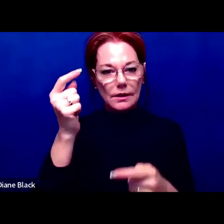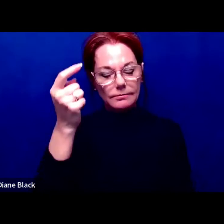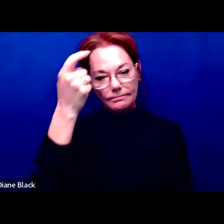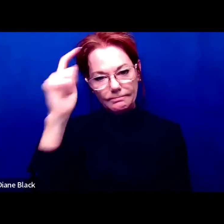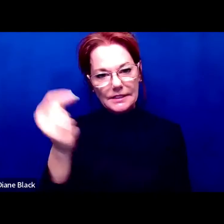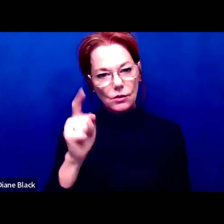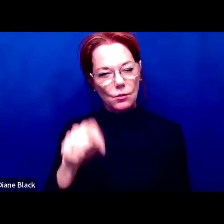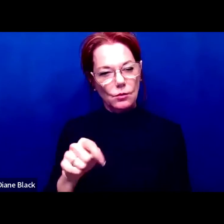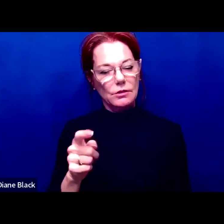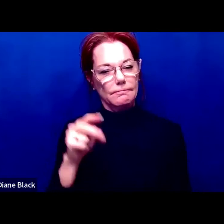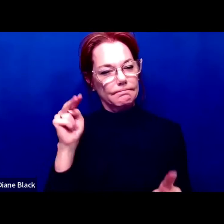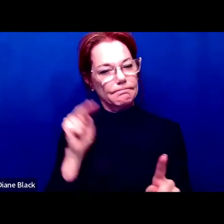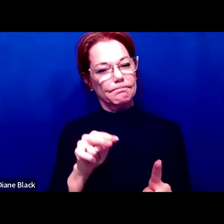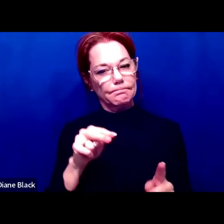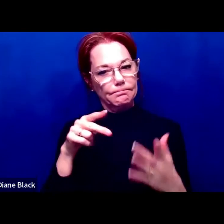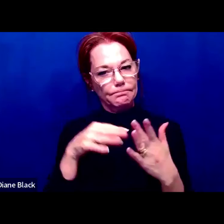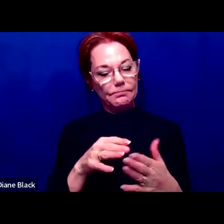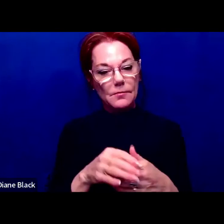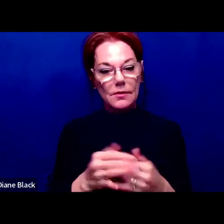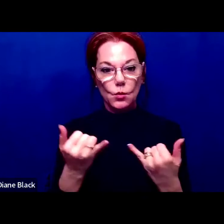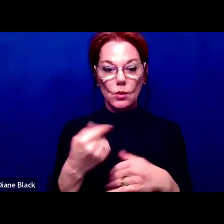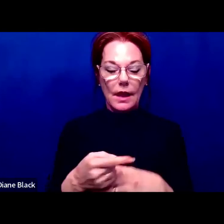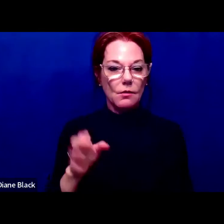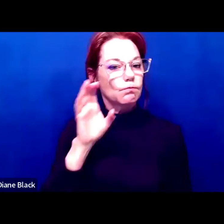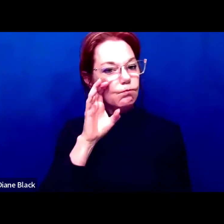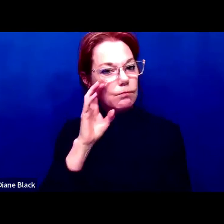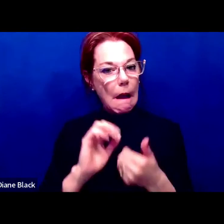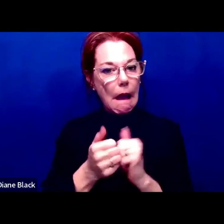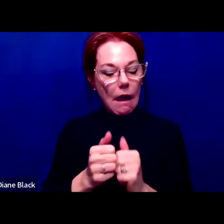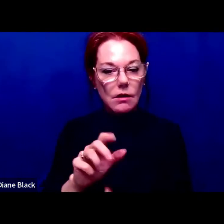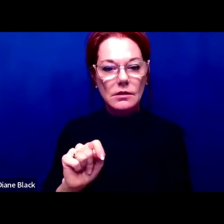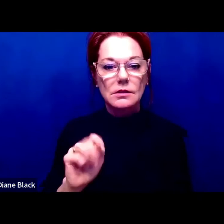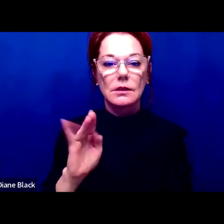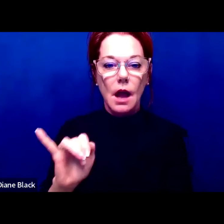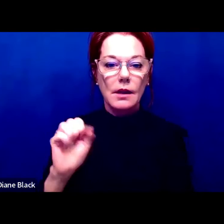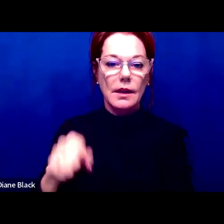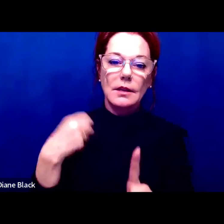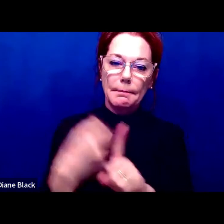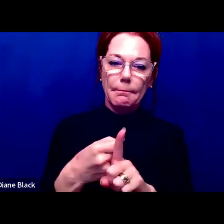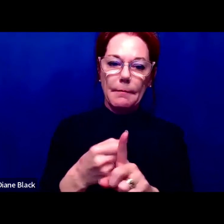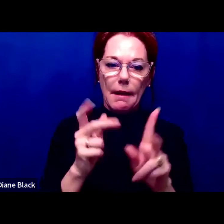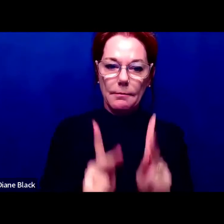injury can impact a person's life. And how too many people with a brain injury still are